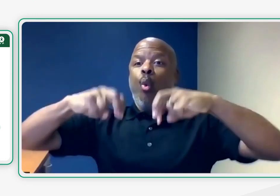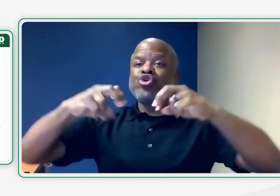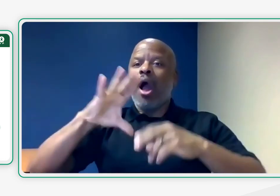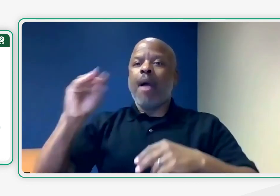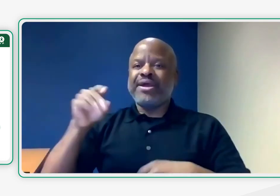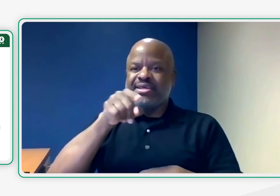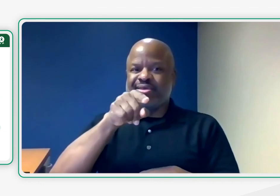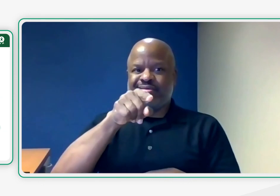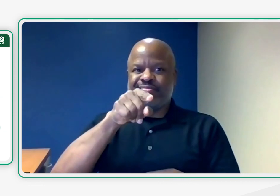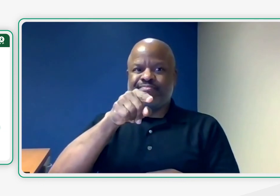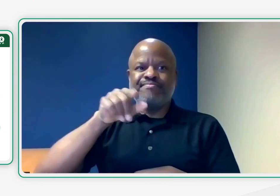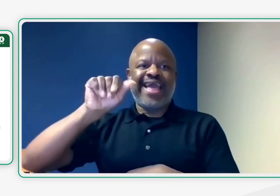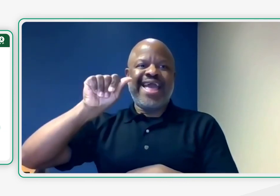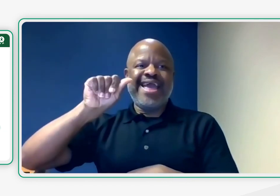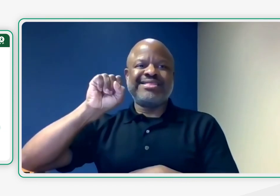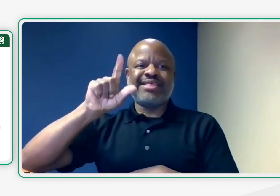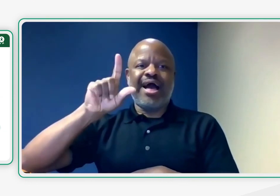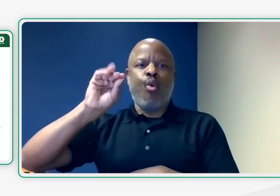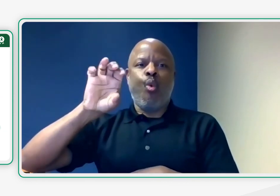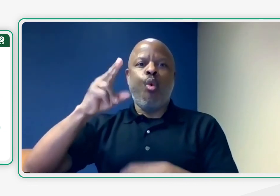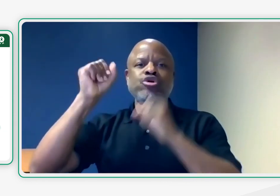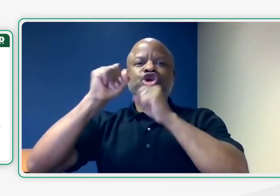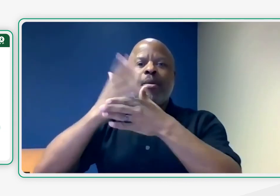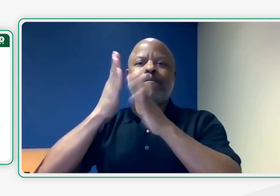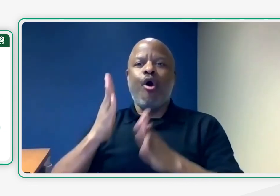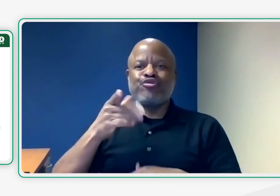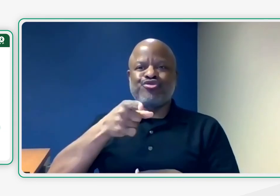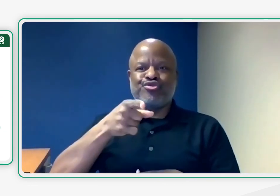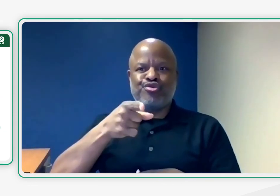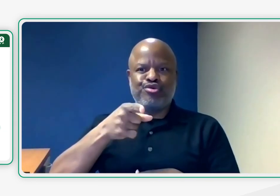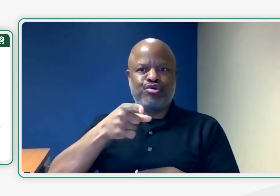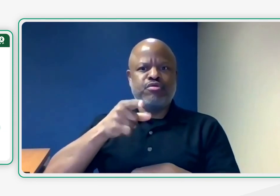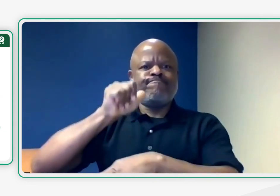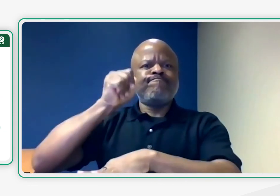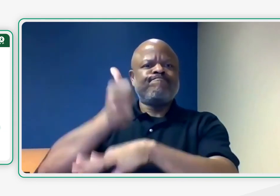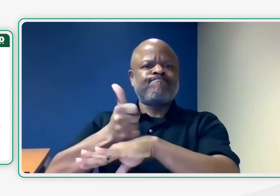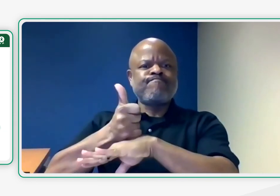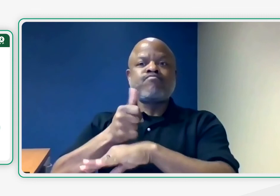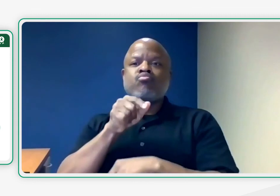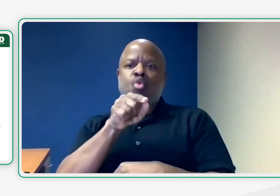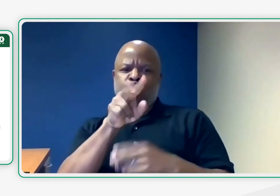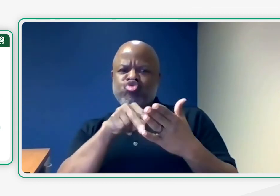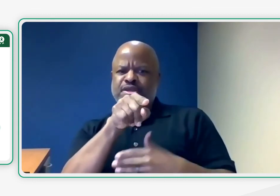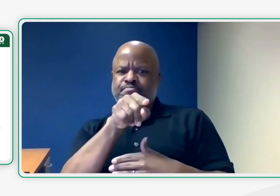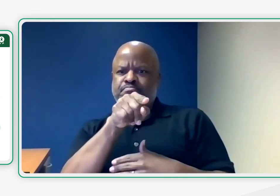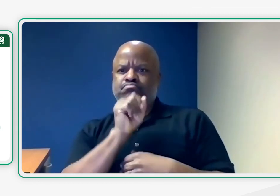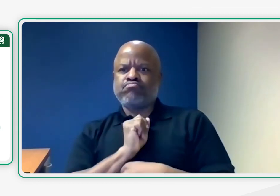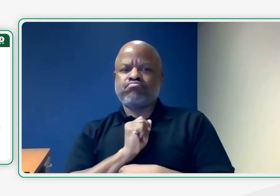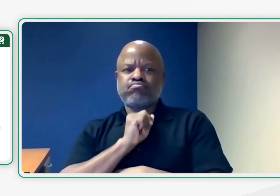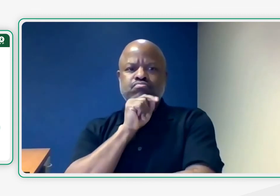Now again I want to wrap up by showing you ASLCoach Strategy Partners.